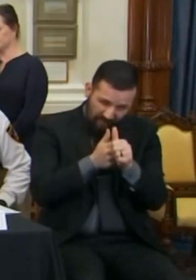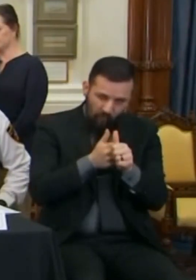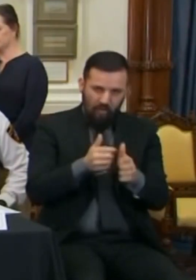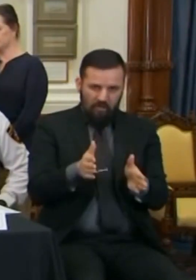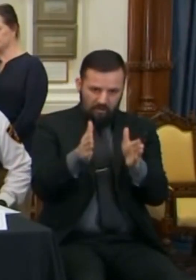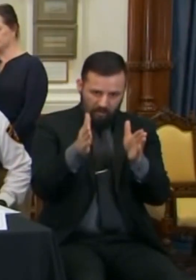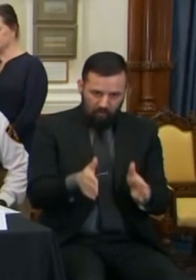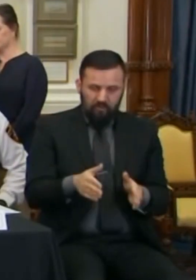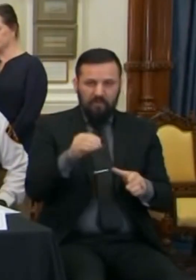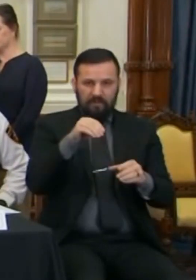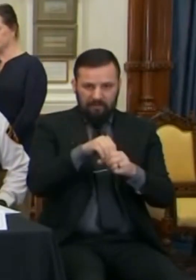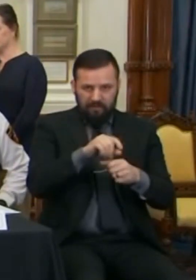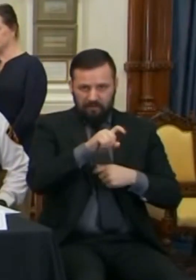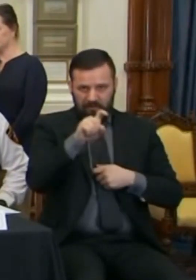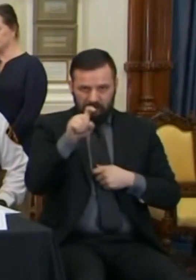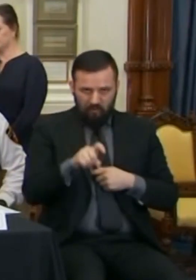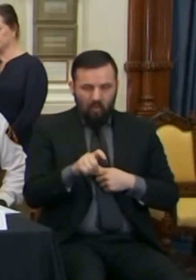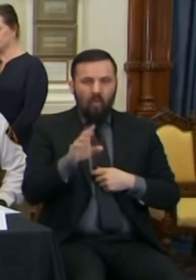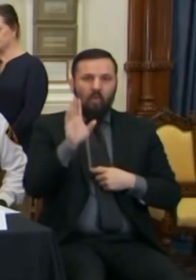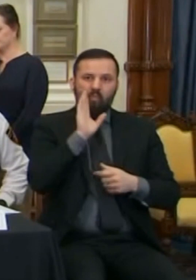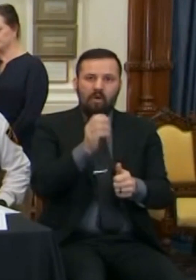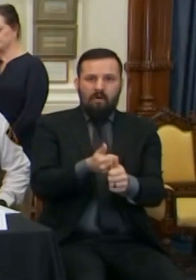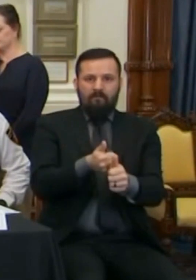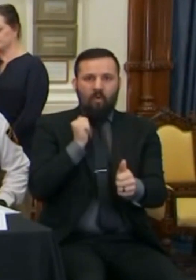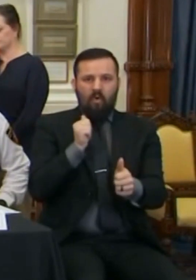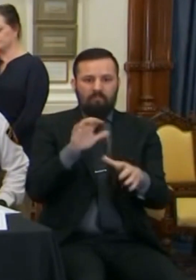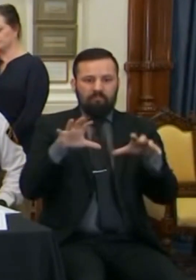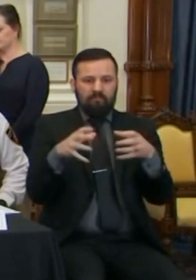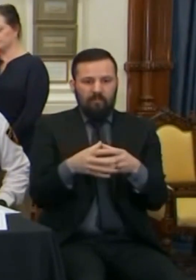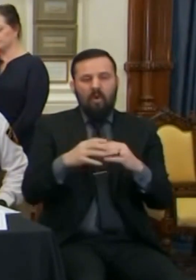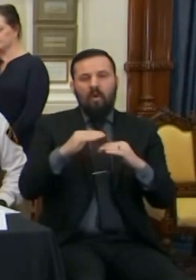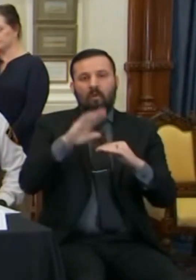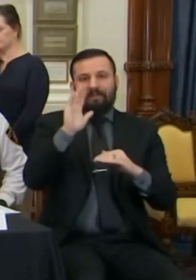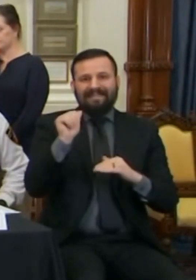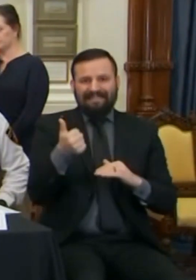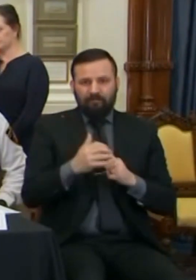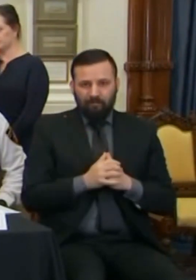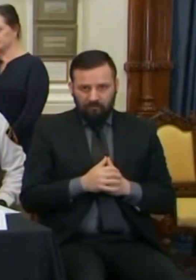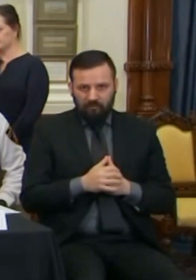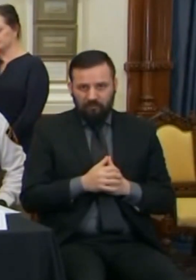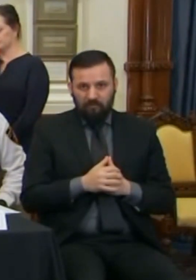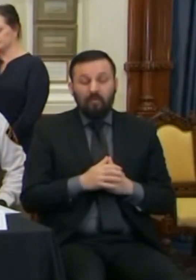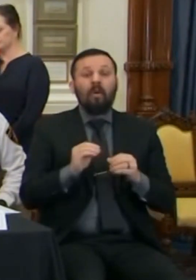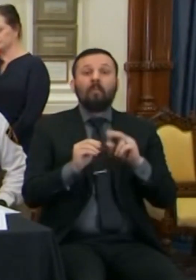Texas chill avoid social gatherings in groups of more than ten number two